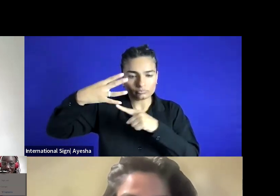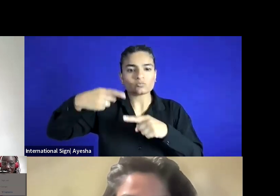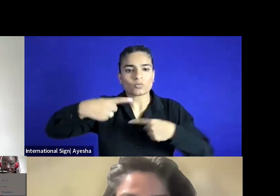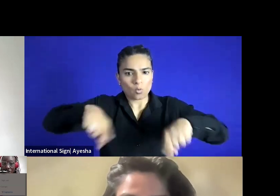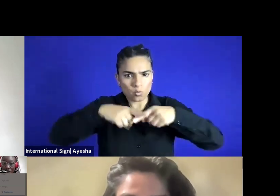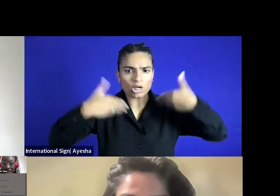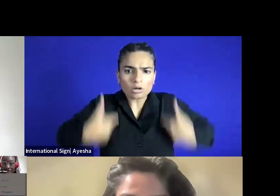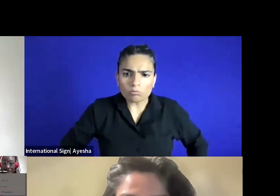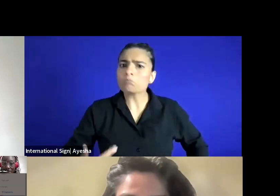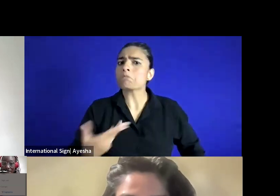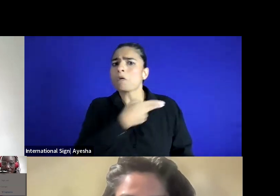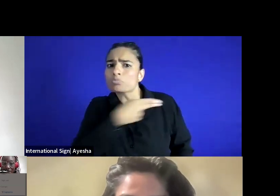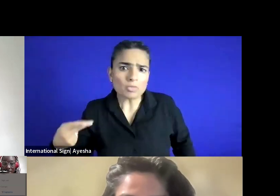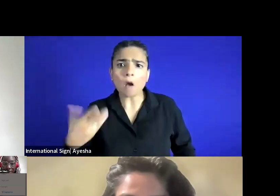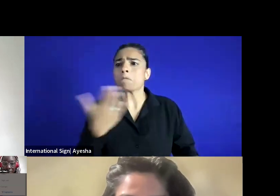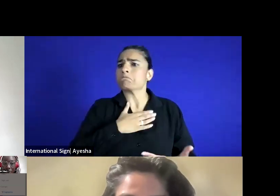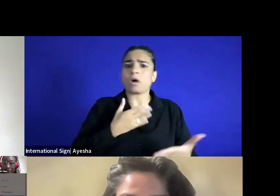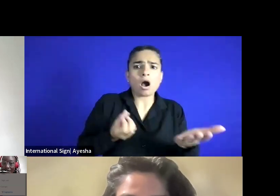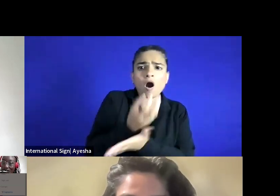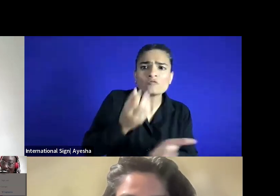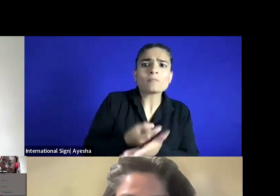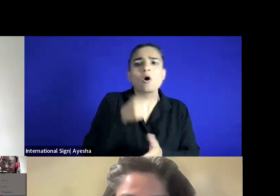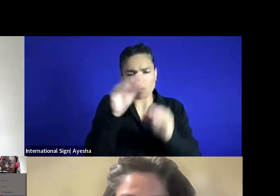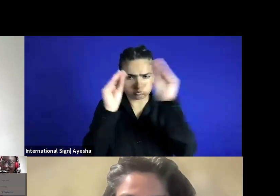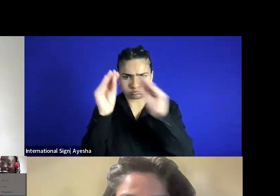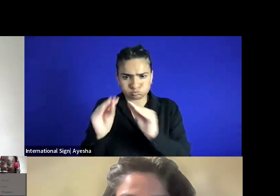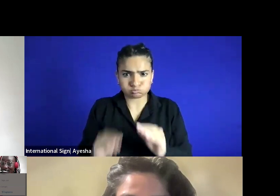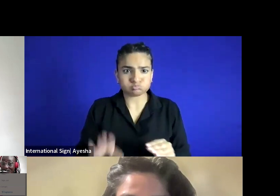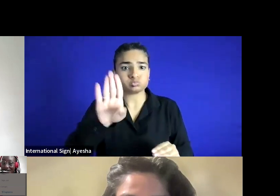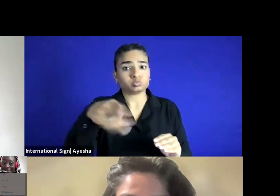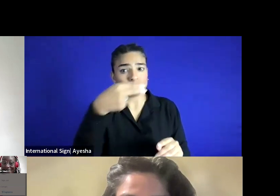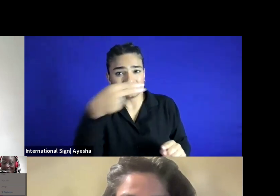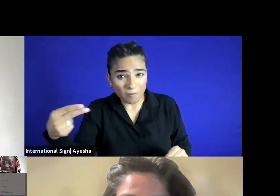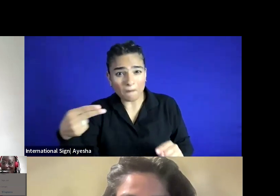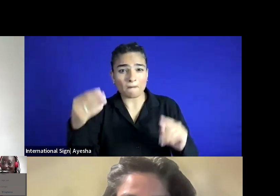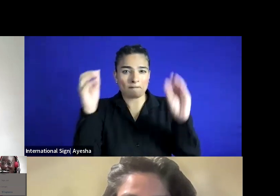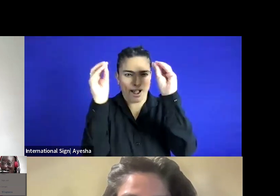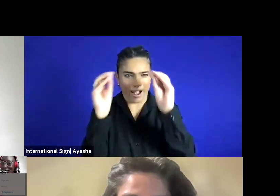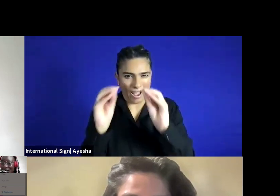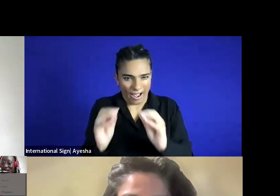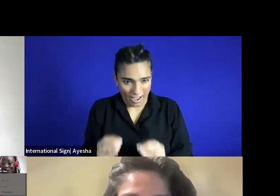Share with us your first name. Last name. If you want to include a nickname, that's also great if you don't want